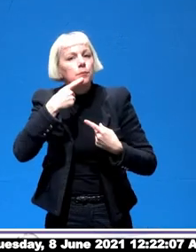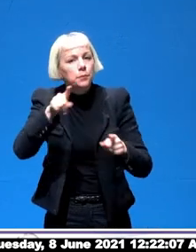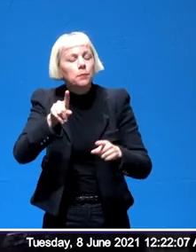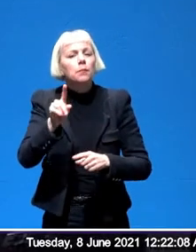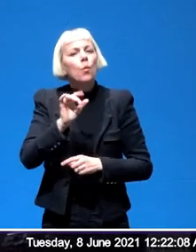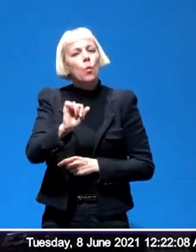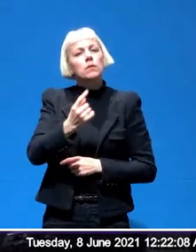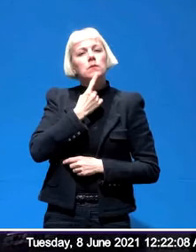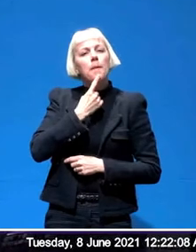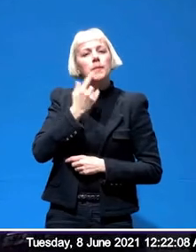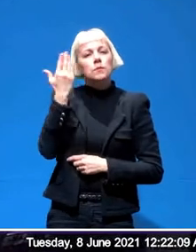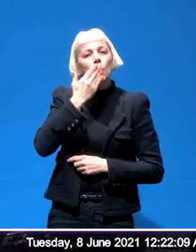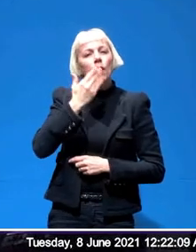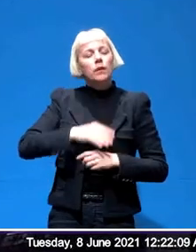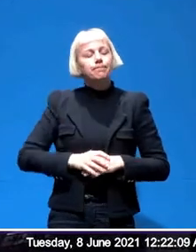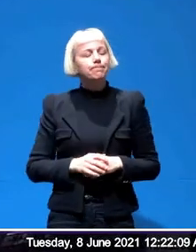He did attend a special school.